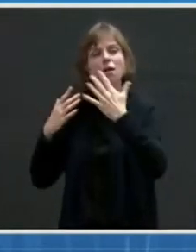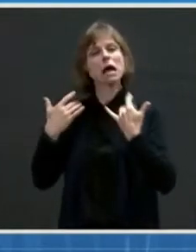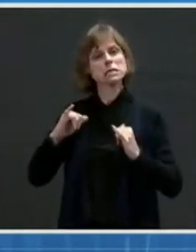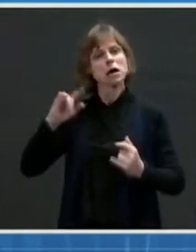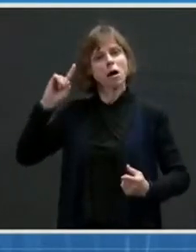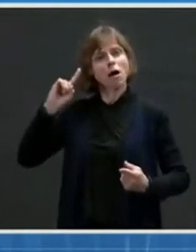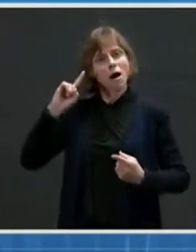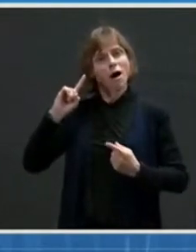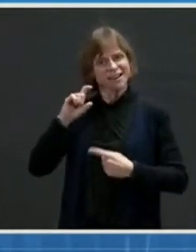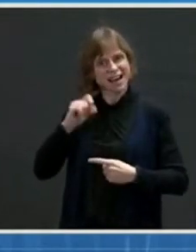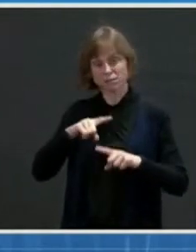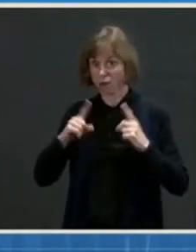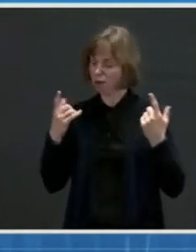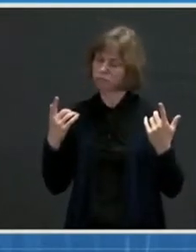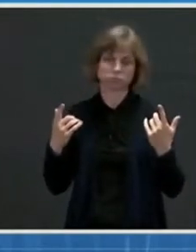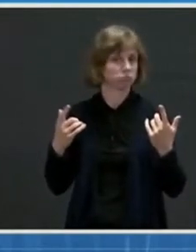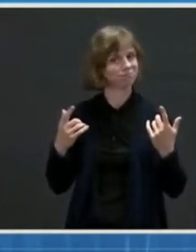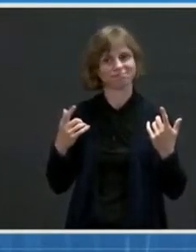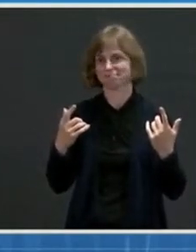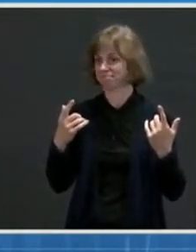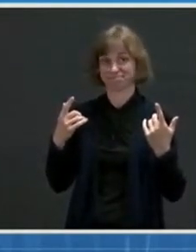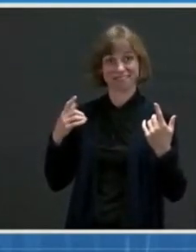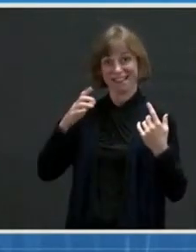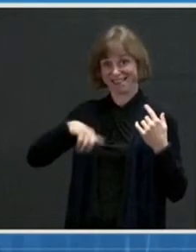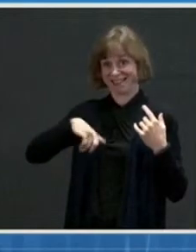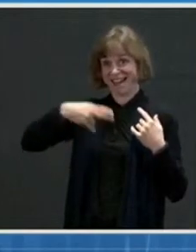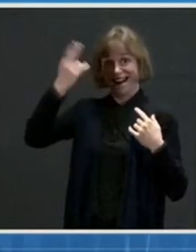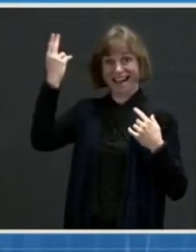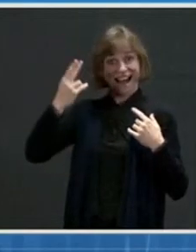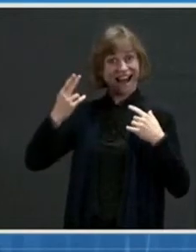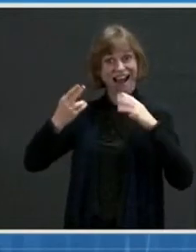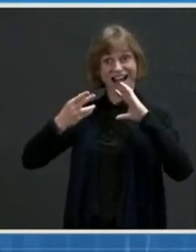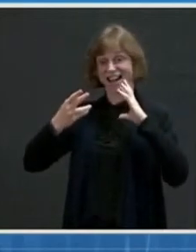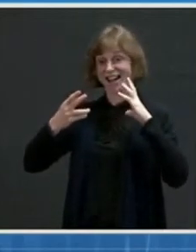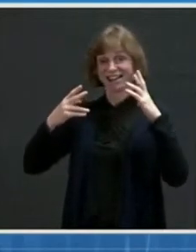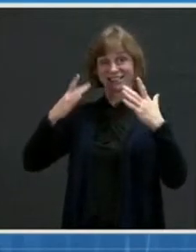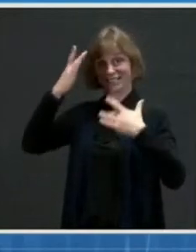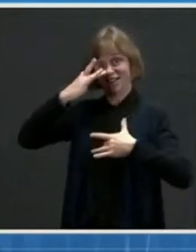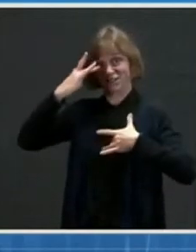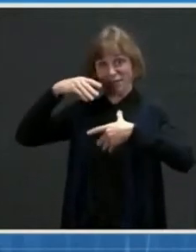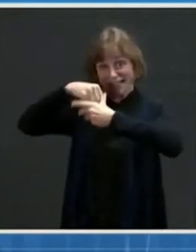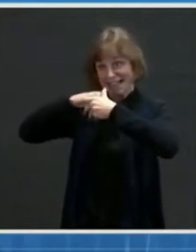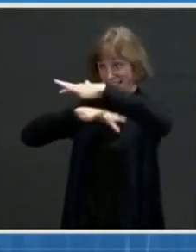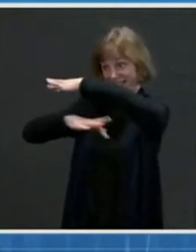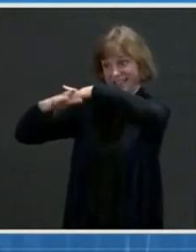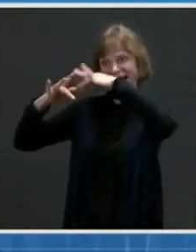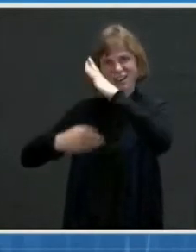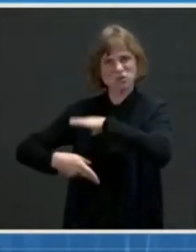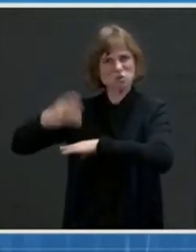EVEN THOUGH WE'RE GOING WAY DOWN ON THE DECLINE THAT DR.